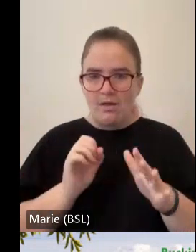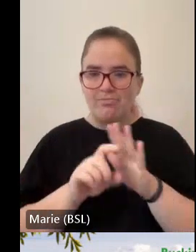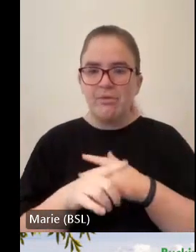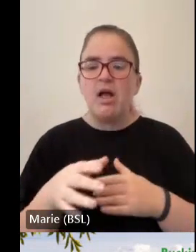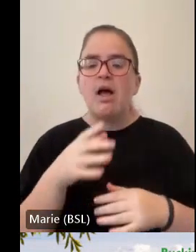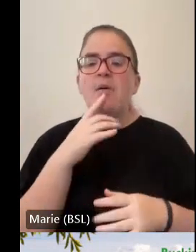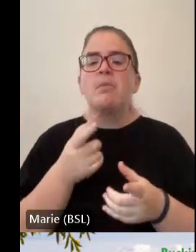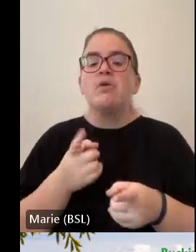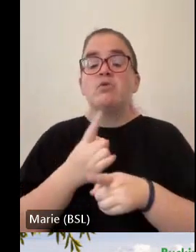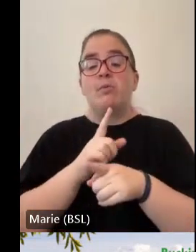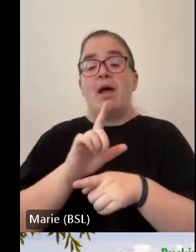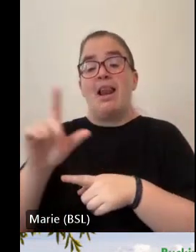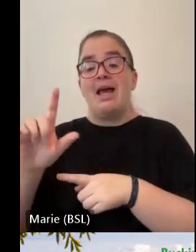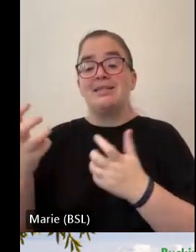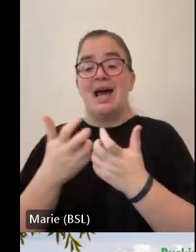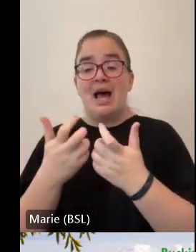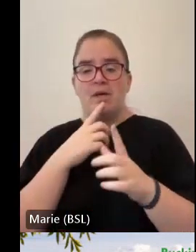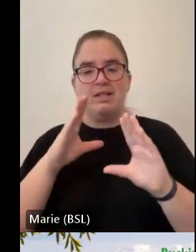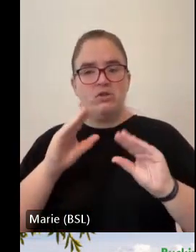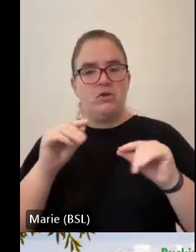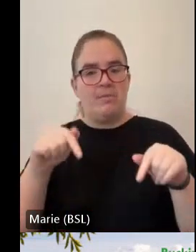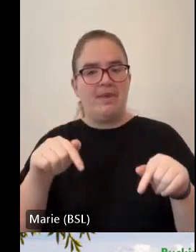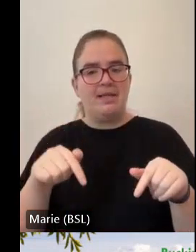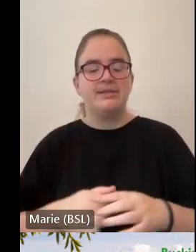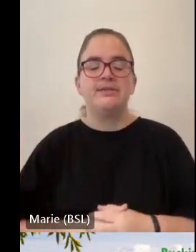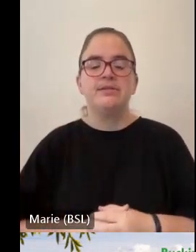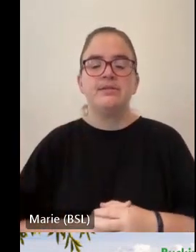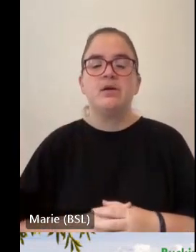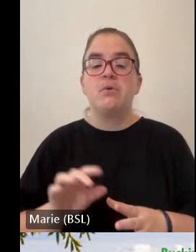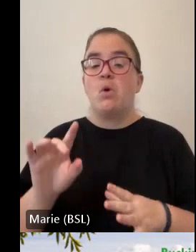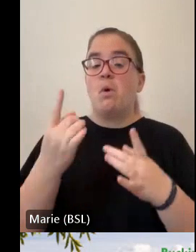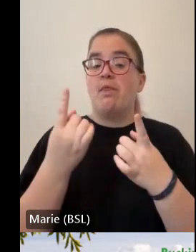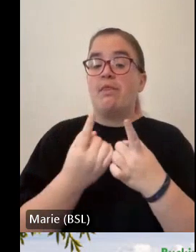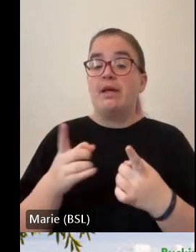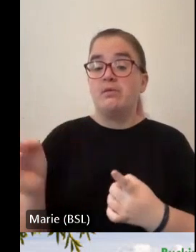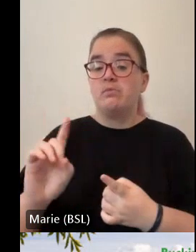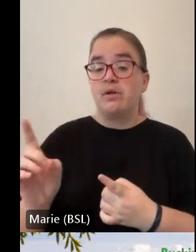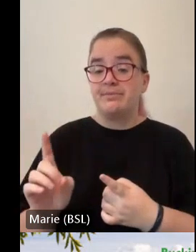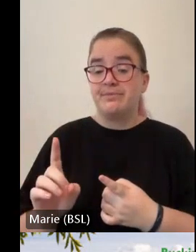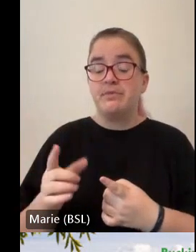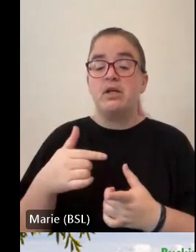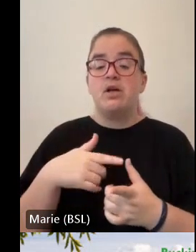a way to get around that. And but one of the things is that you you all put on what